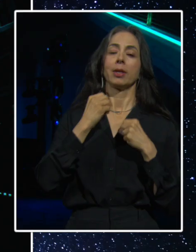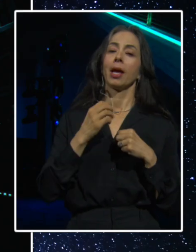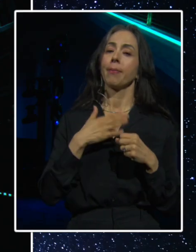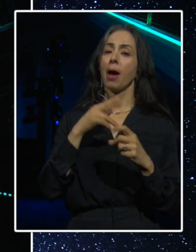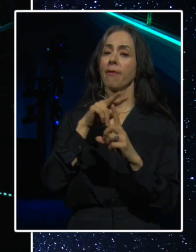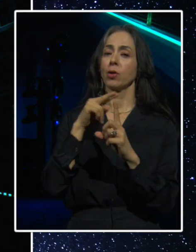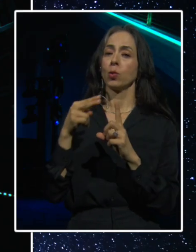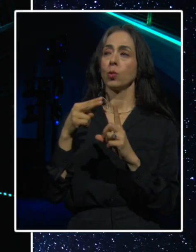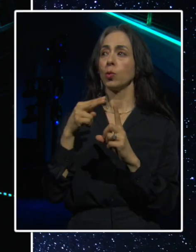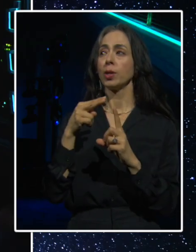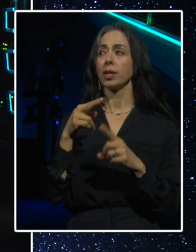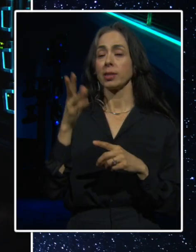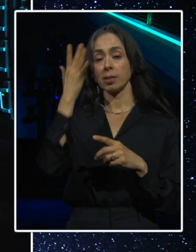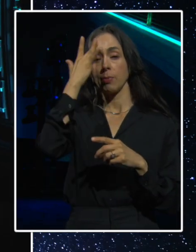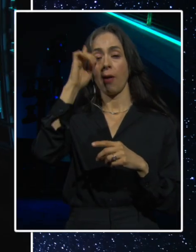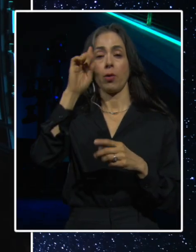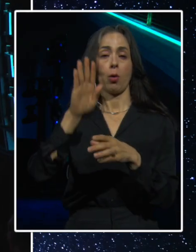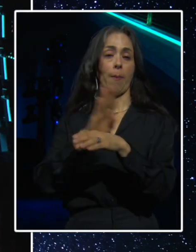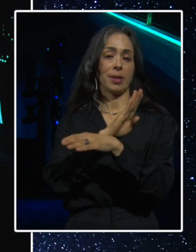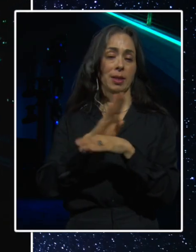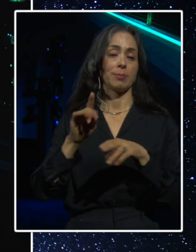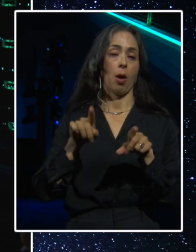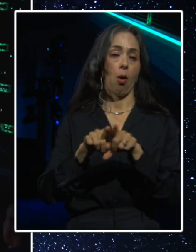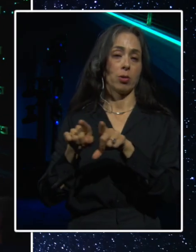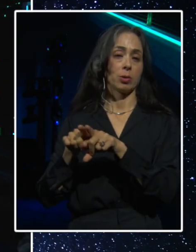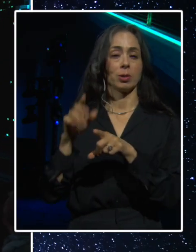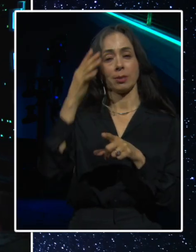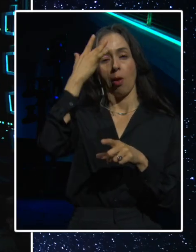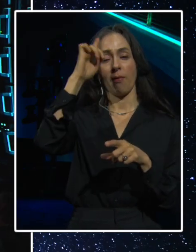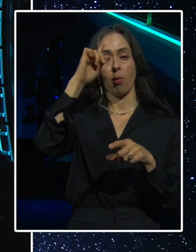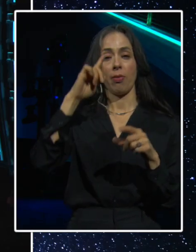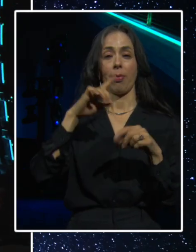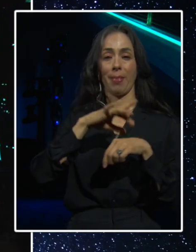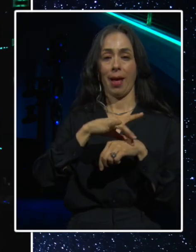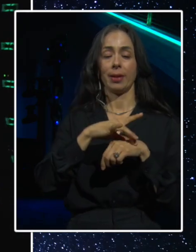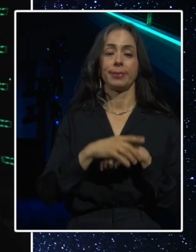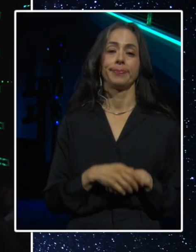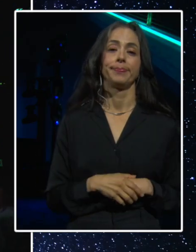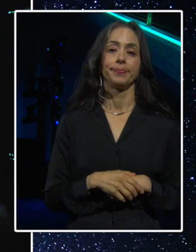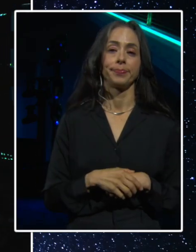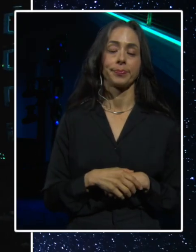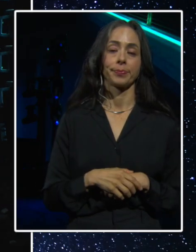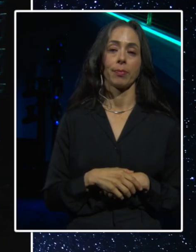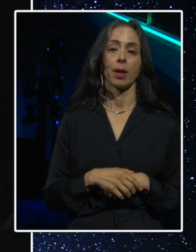In my view, this is not just smart for your business, but it's smart for the planet.